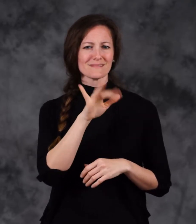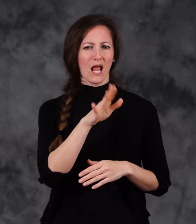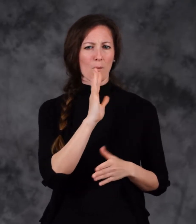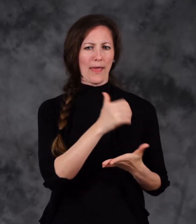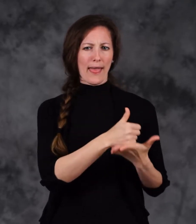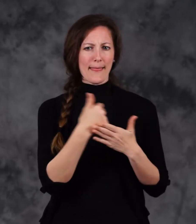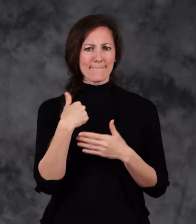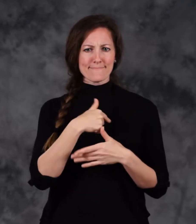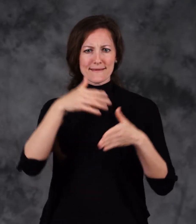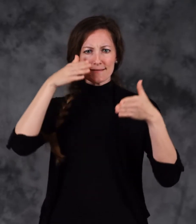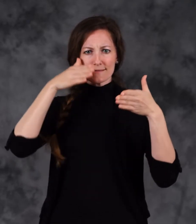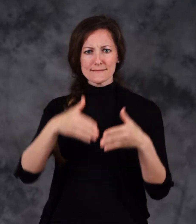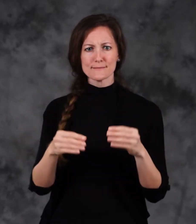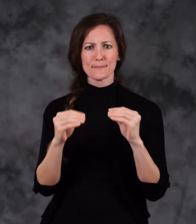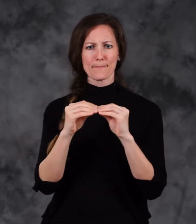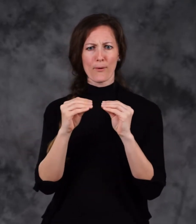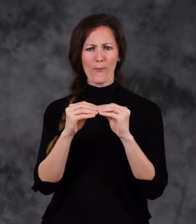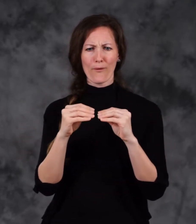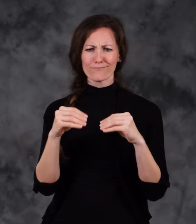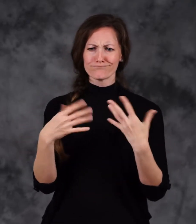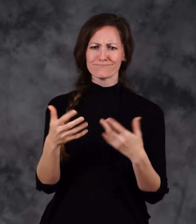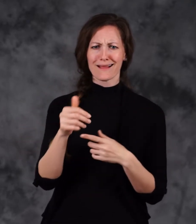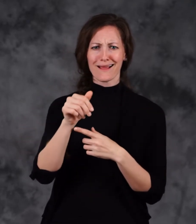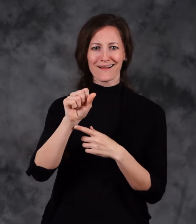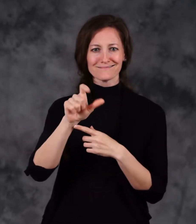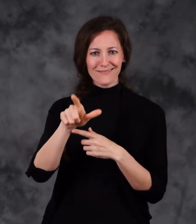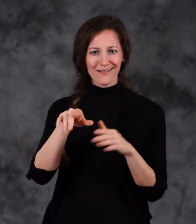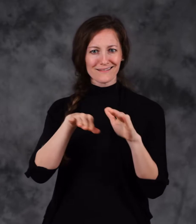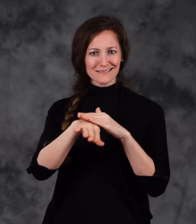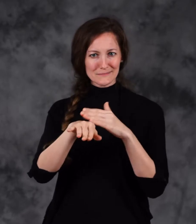This will allow us to put more information into American Sign Language (ASL),